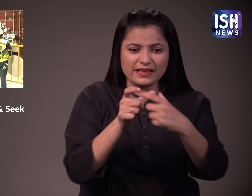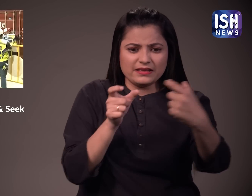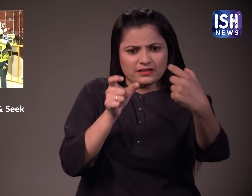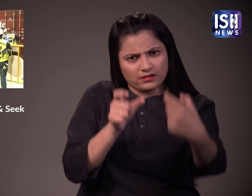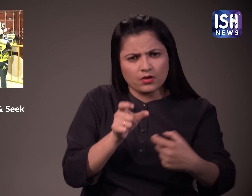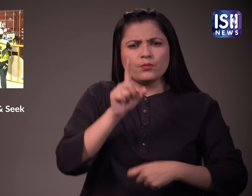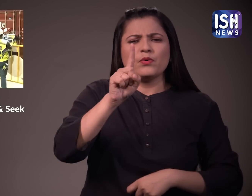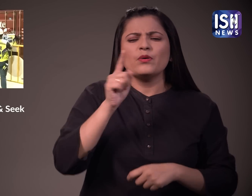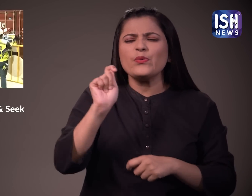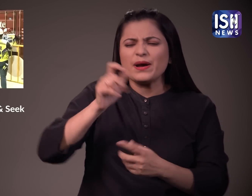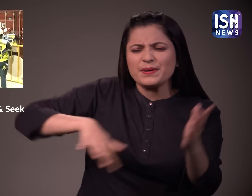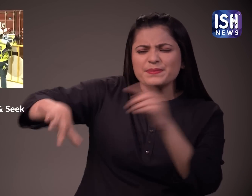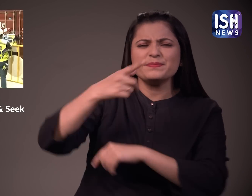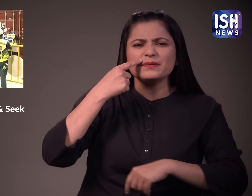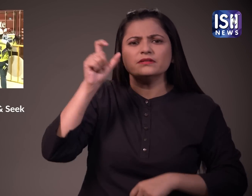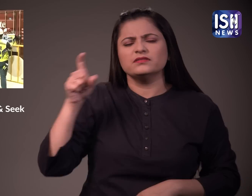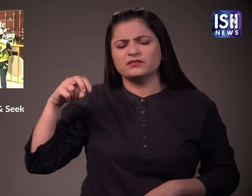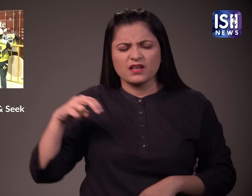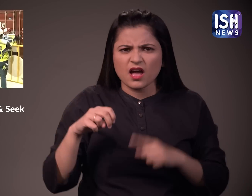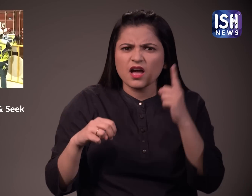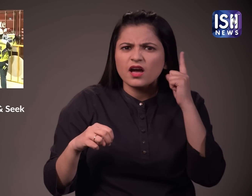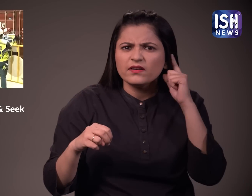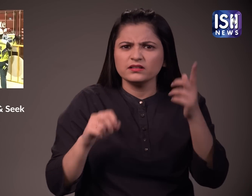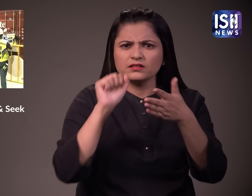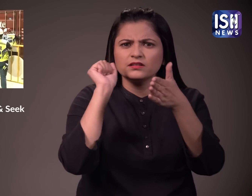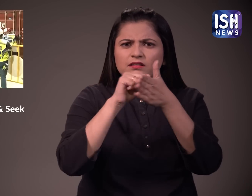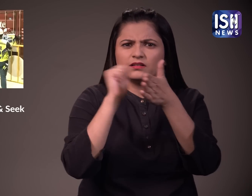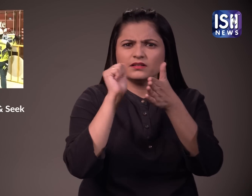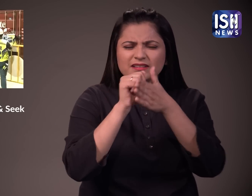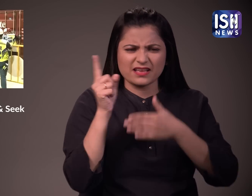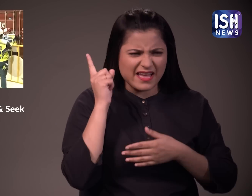A worker heard some knocking from inside one of the containers.